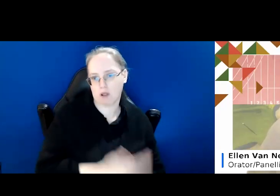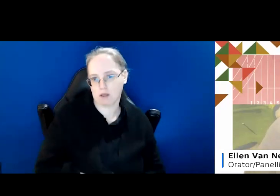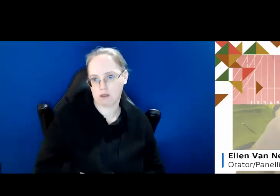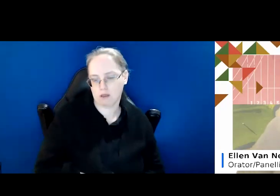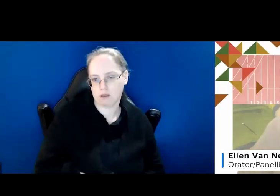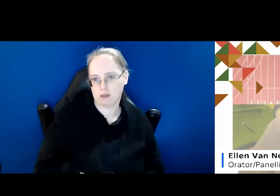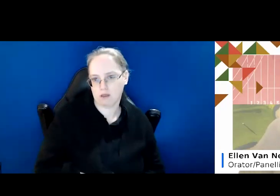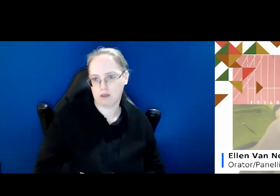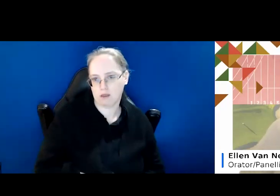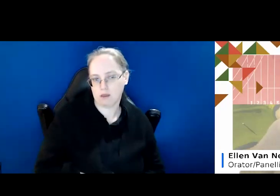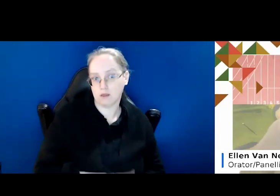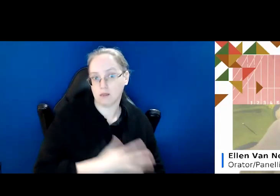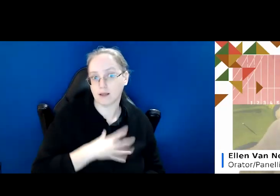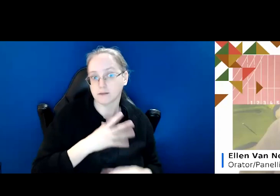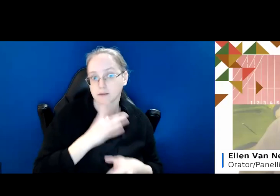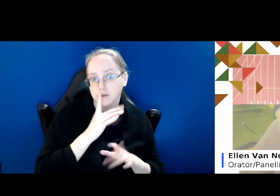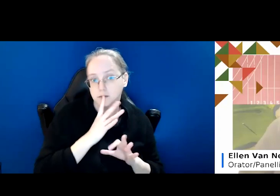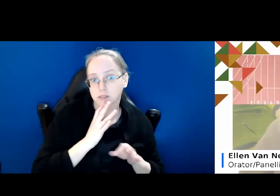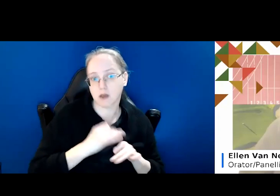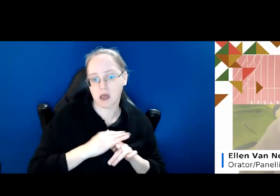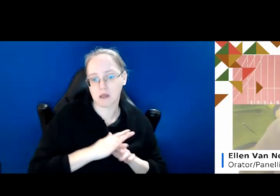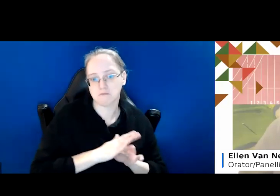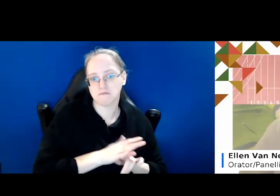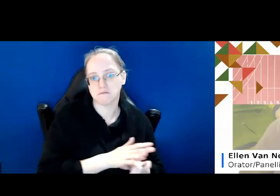racism operates and sport is imposing